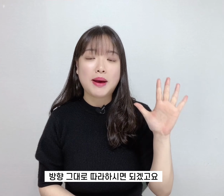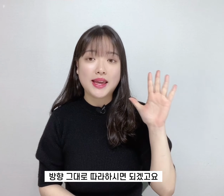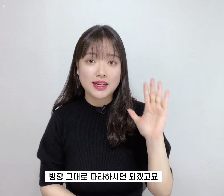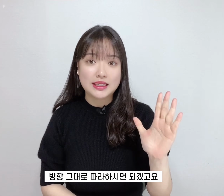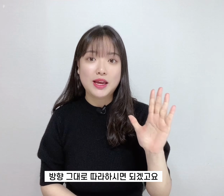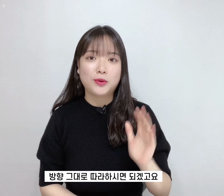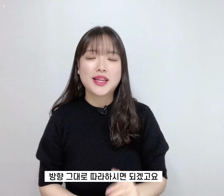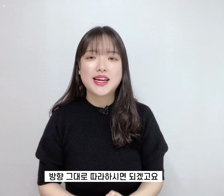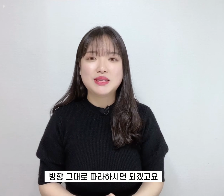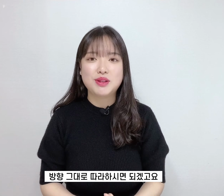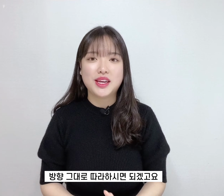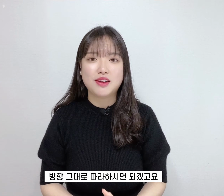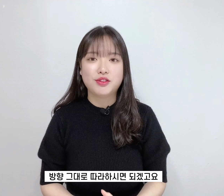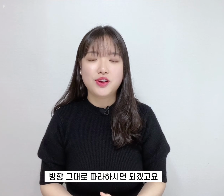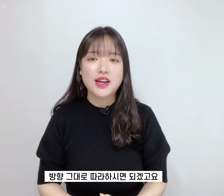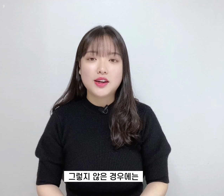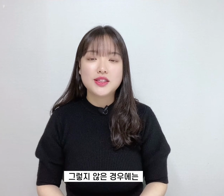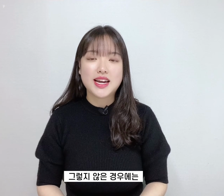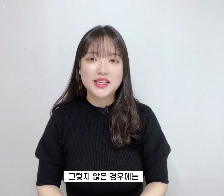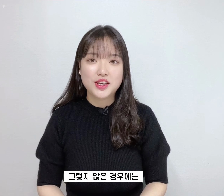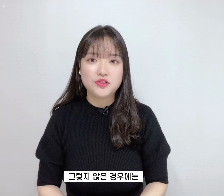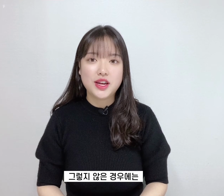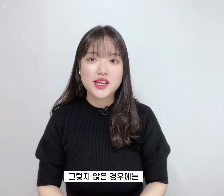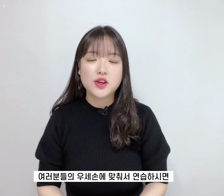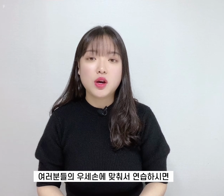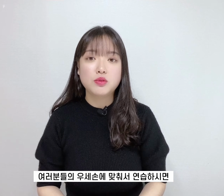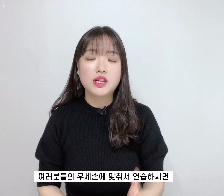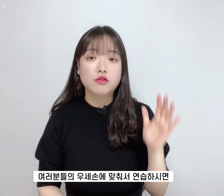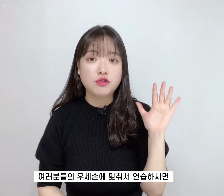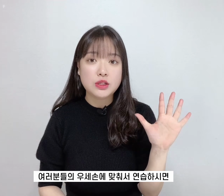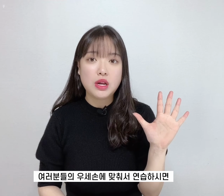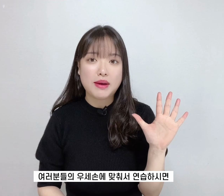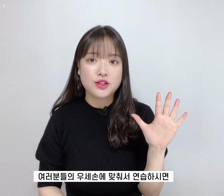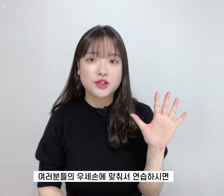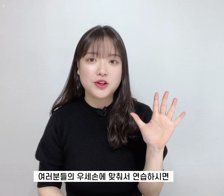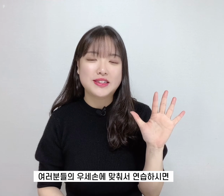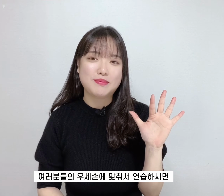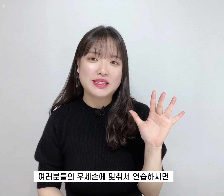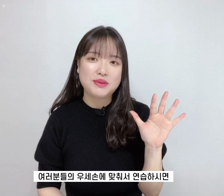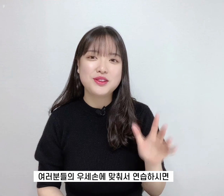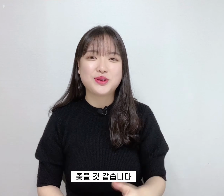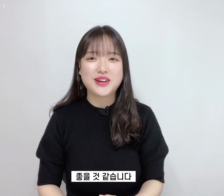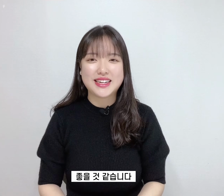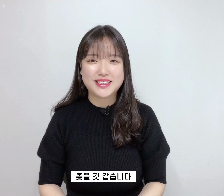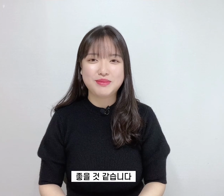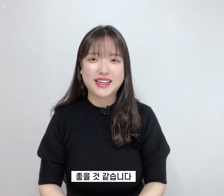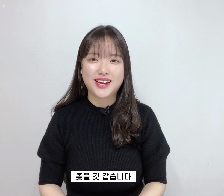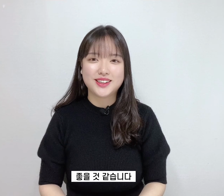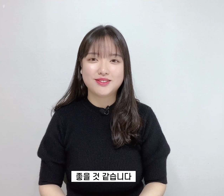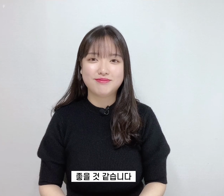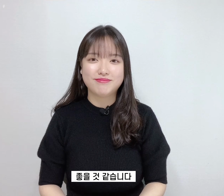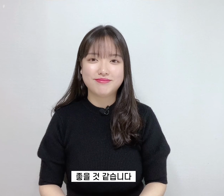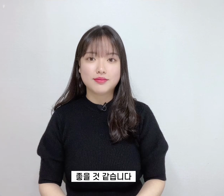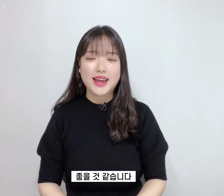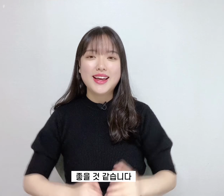you can follow the directions. If not, I think it would be better to practice according to your dominant hand.